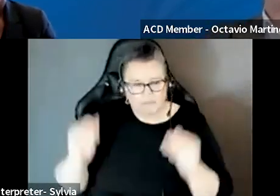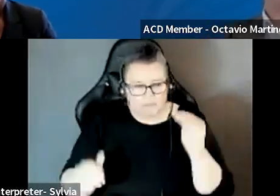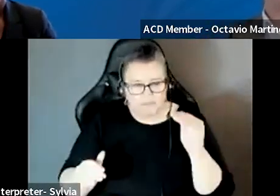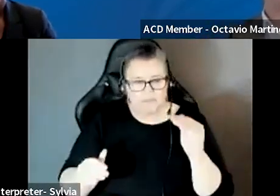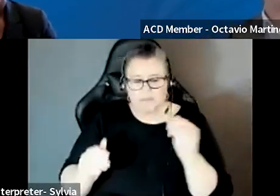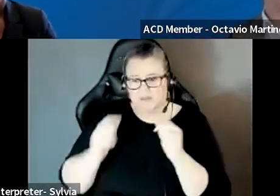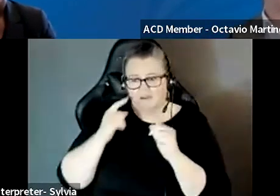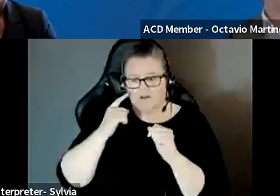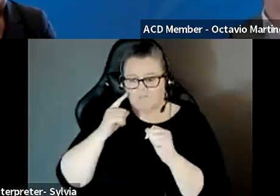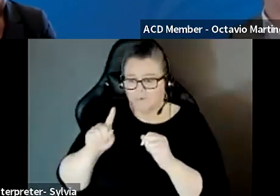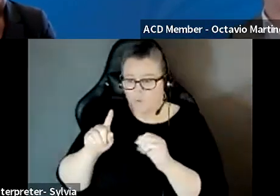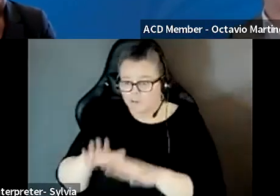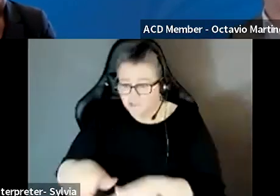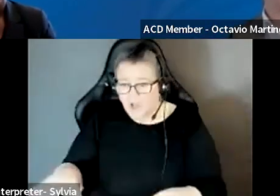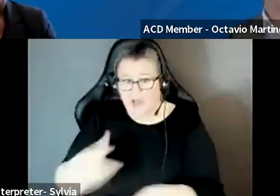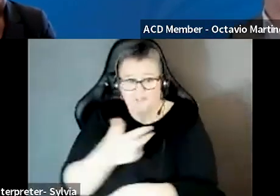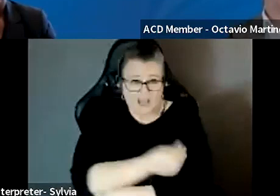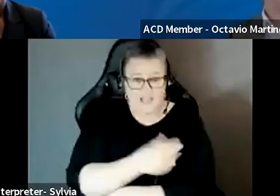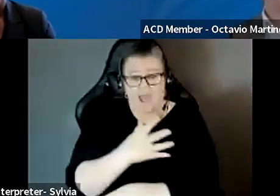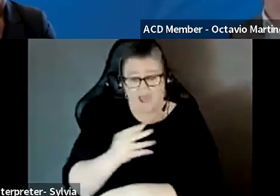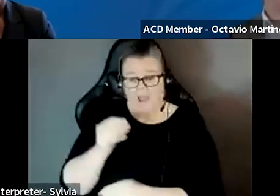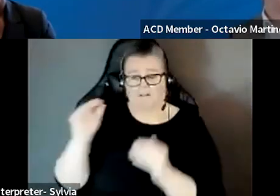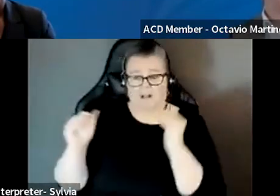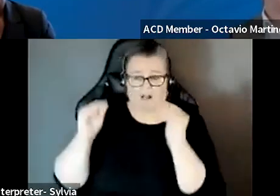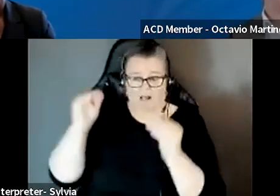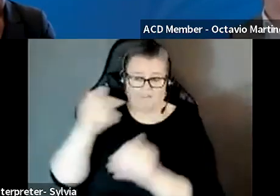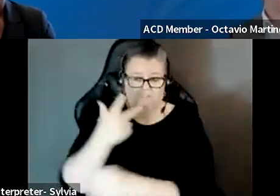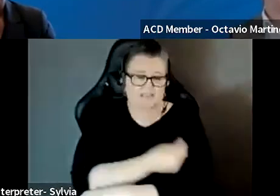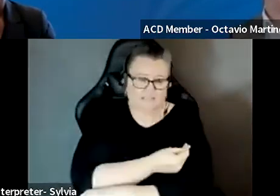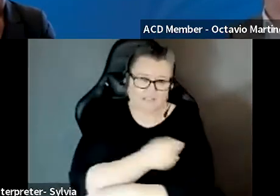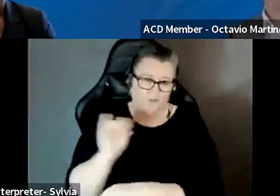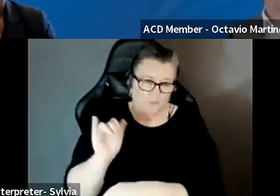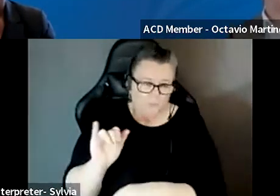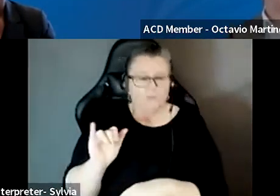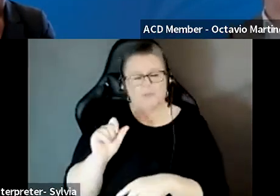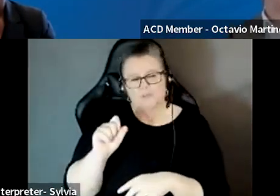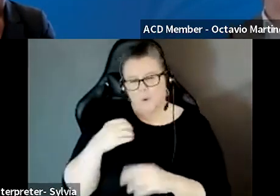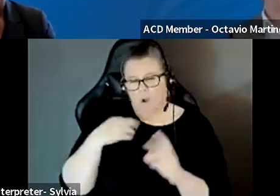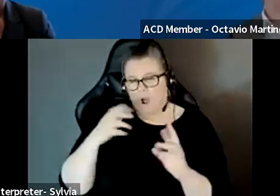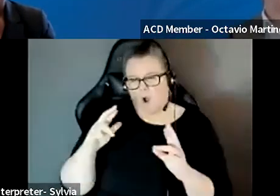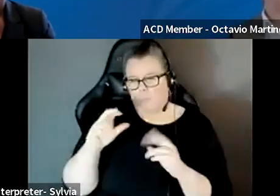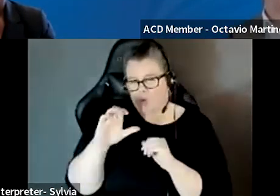and adult vaccines play out again with this effort. So I'm hoping that CDC will put the effort and resources